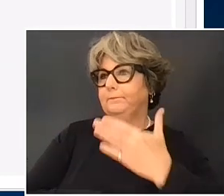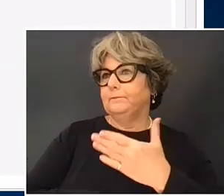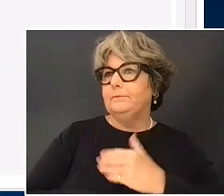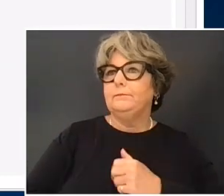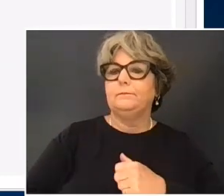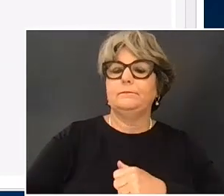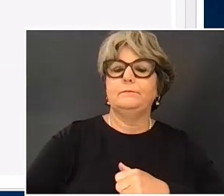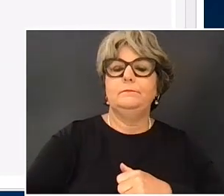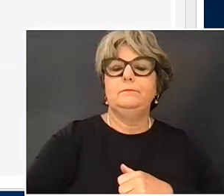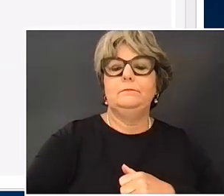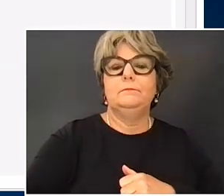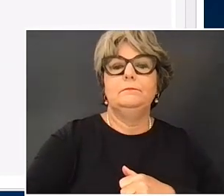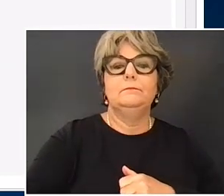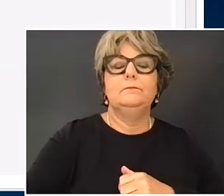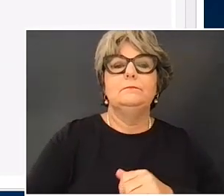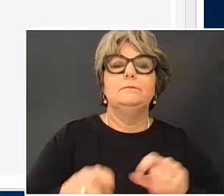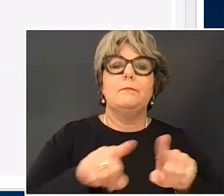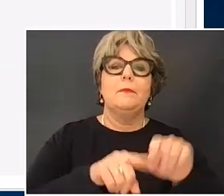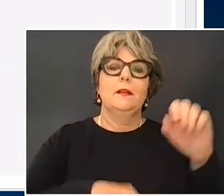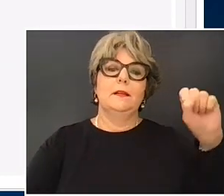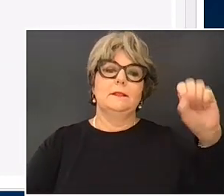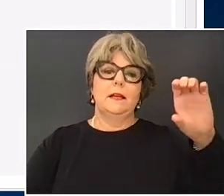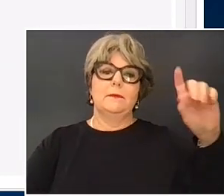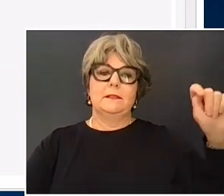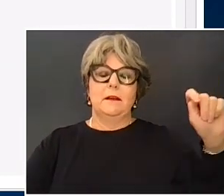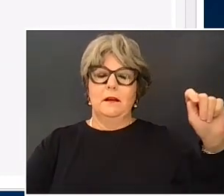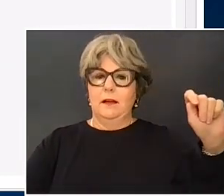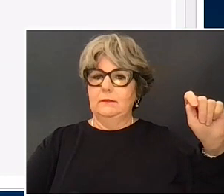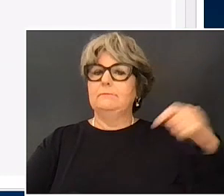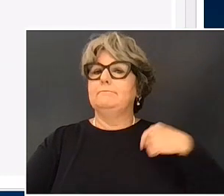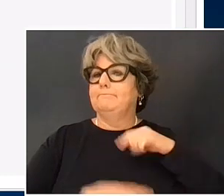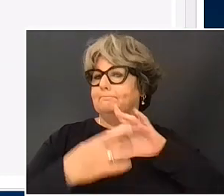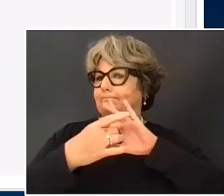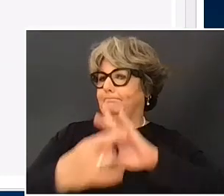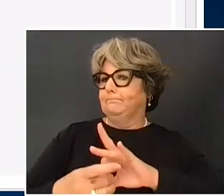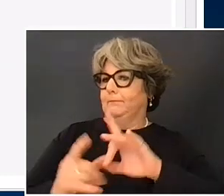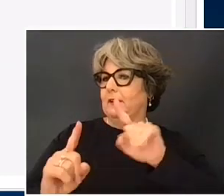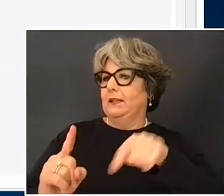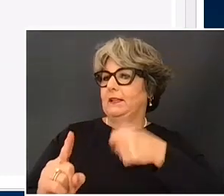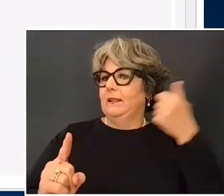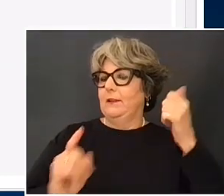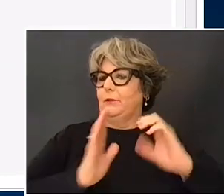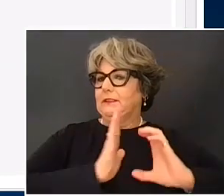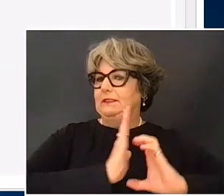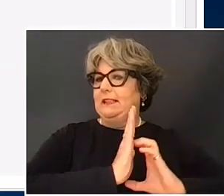Like Scott, I have questions that relate to this in another section but let me